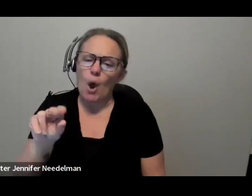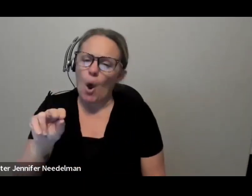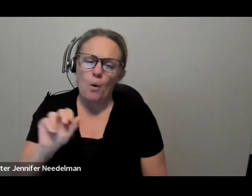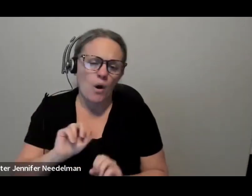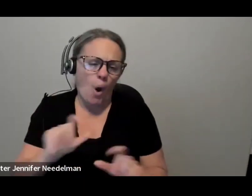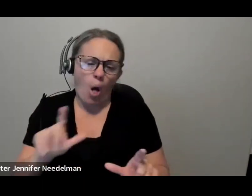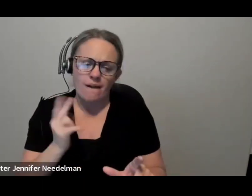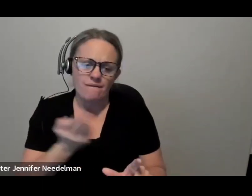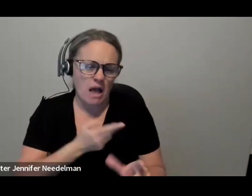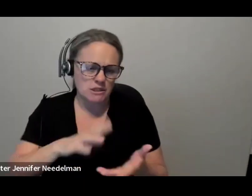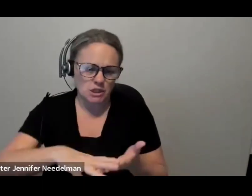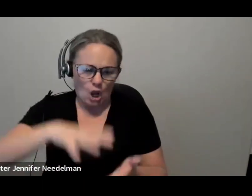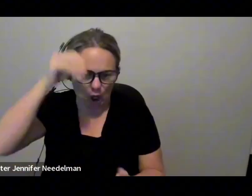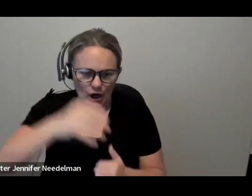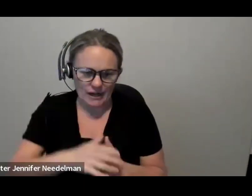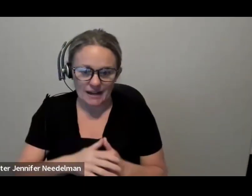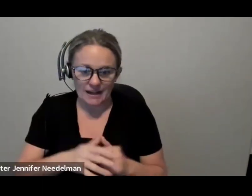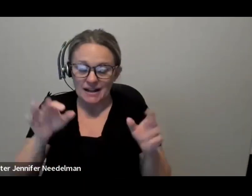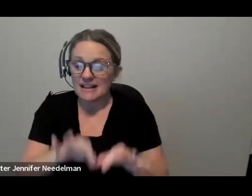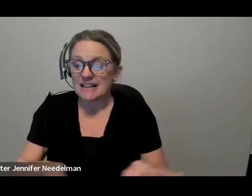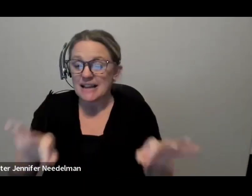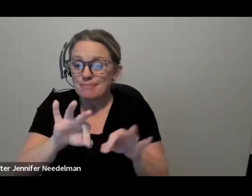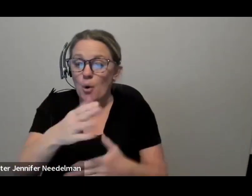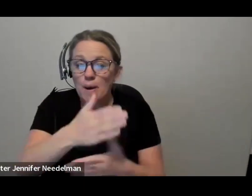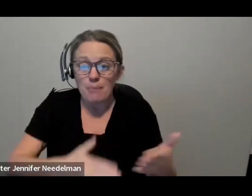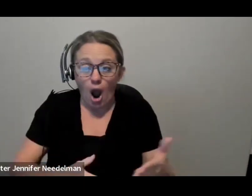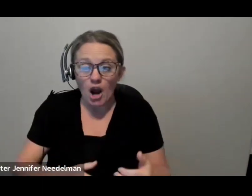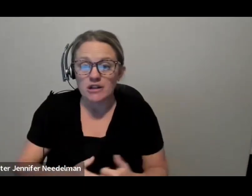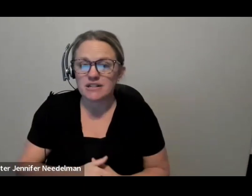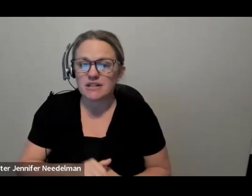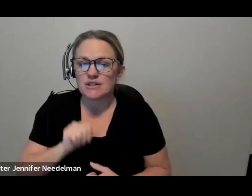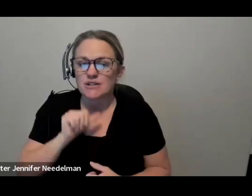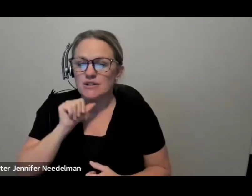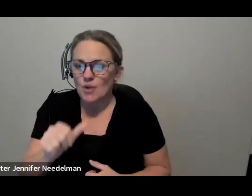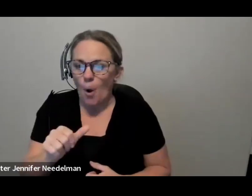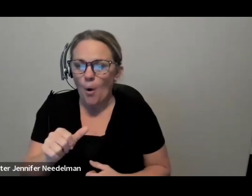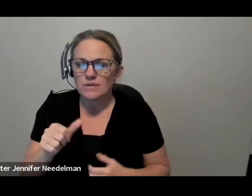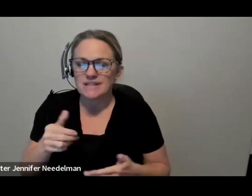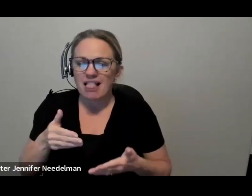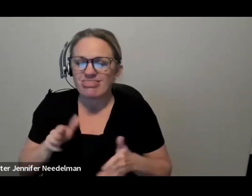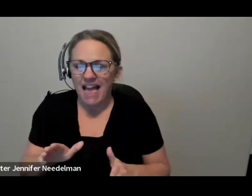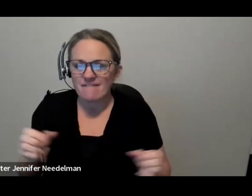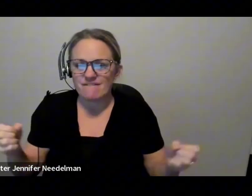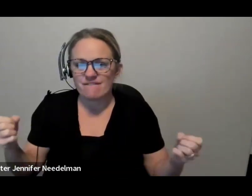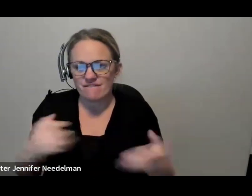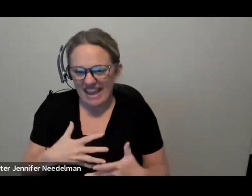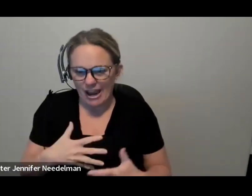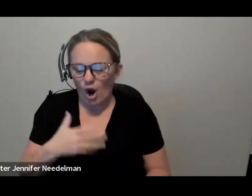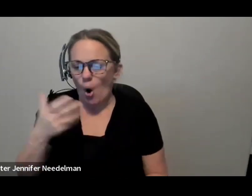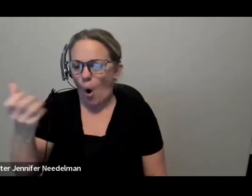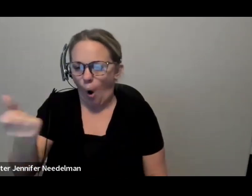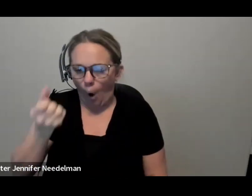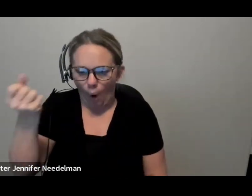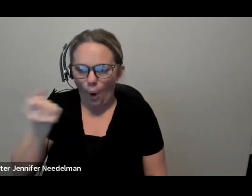I think the important part is don't let the fear hold you back for making a difference.